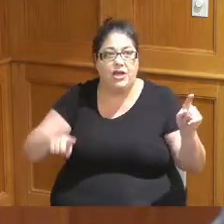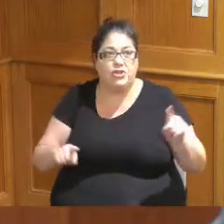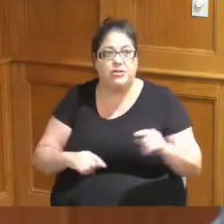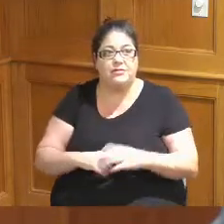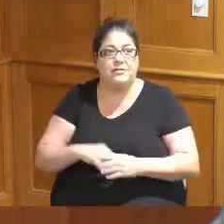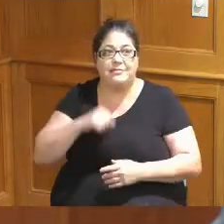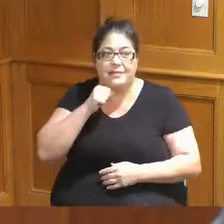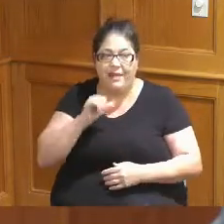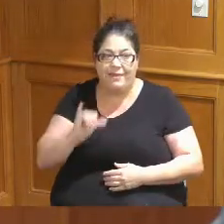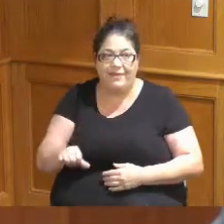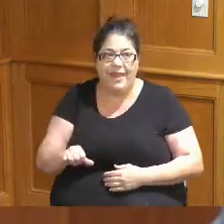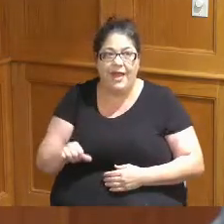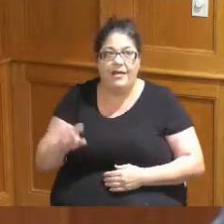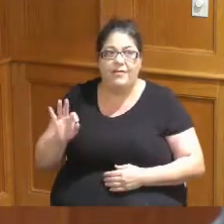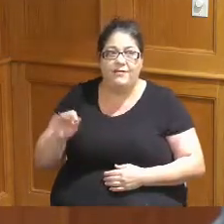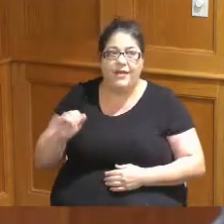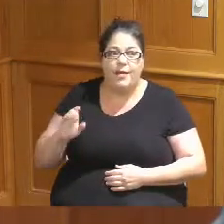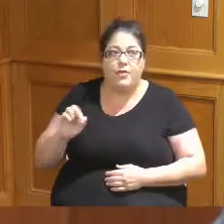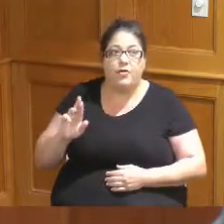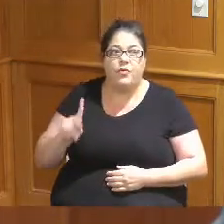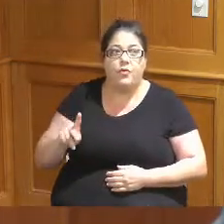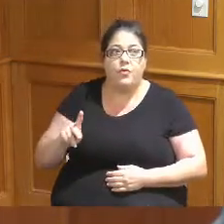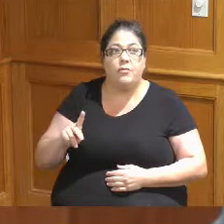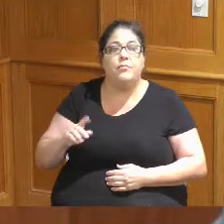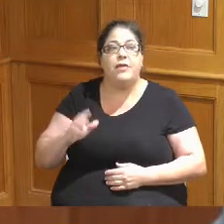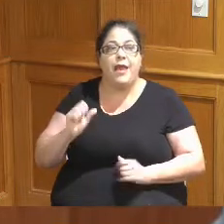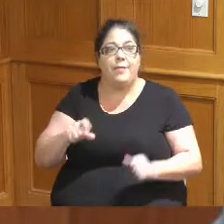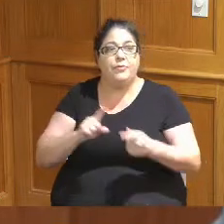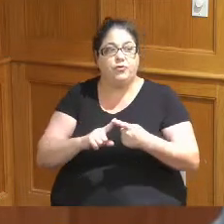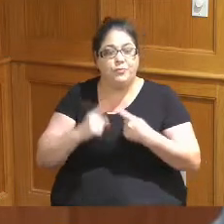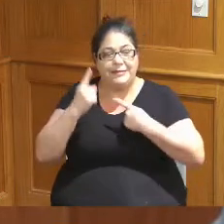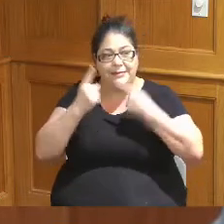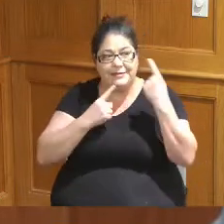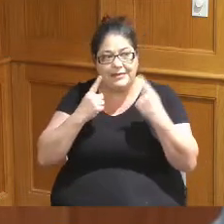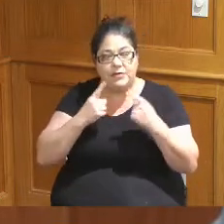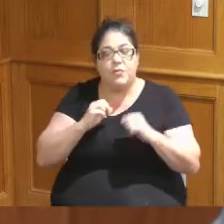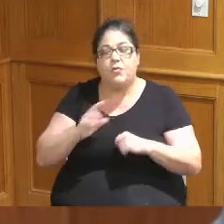would ask that this either be rebid or that Fab course bid be considered to save the taxpayers